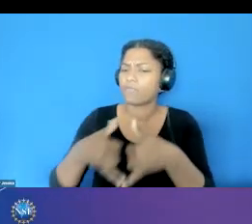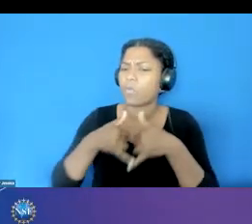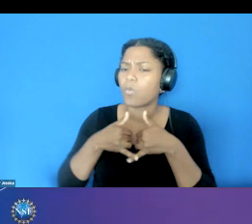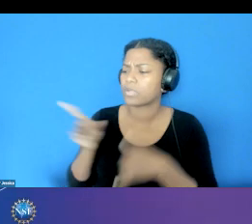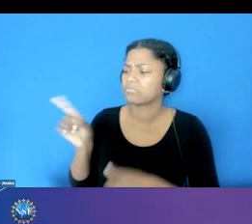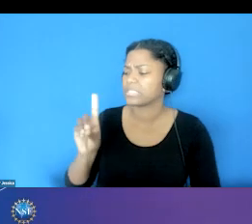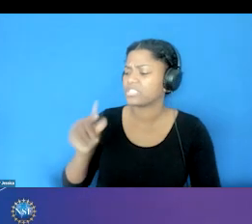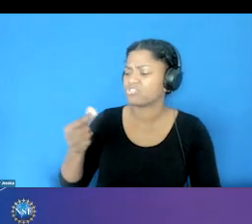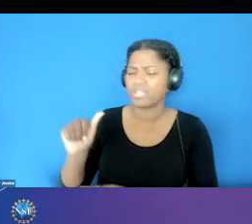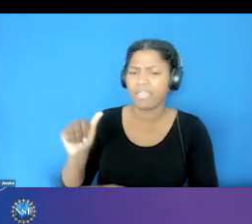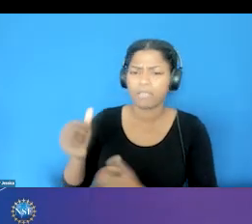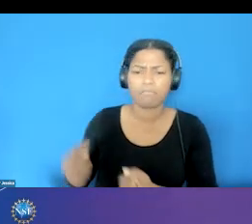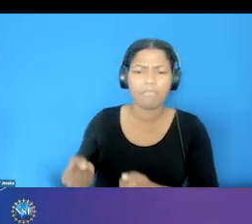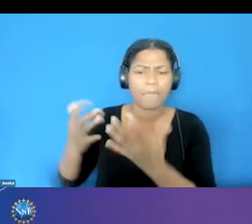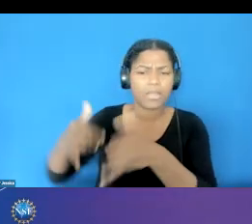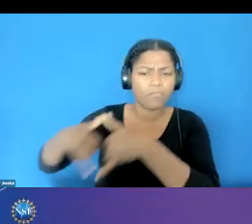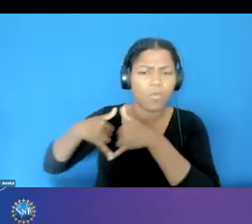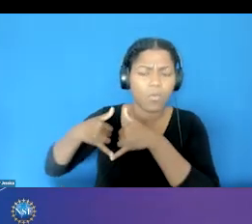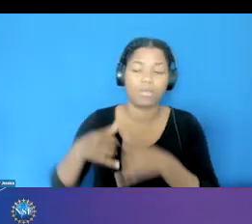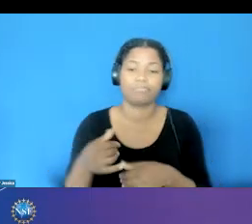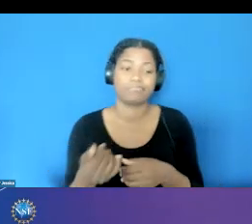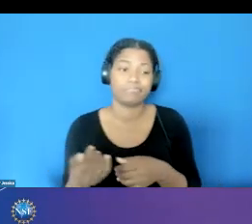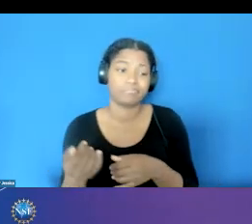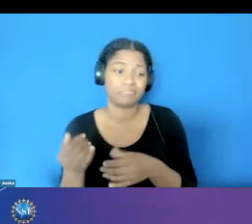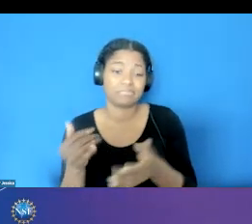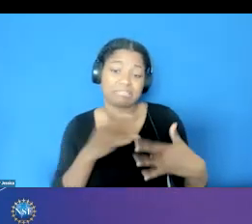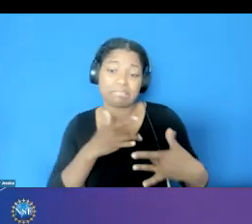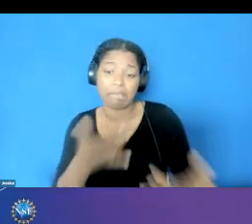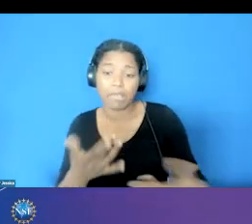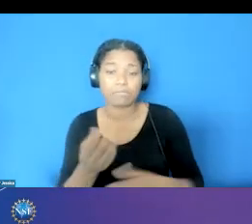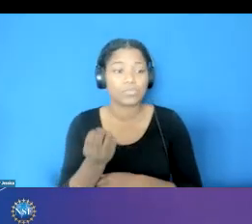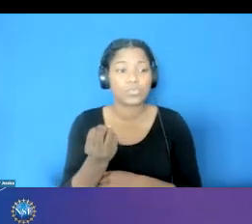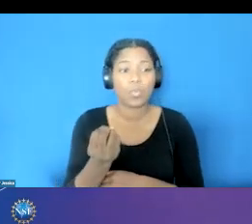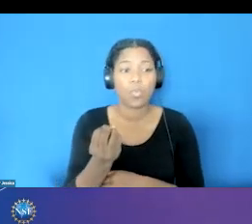DGA typically approves 12,000 new awards, 5,000 supplements